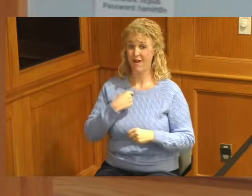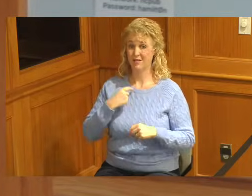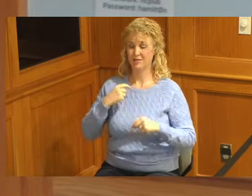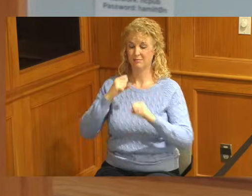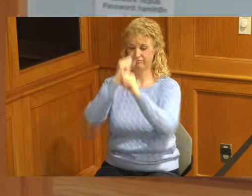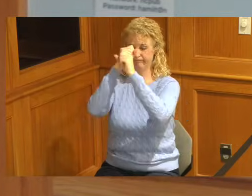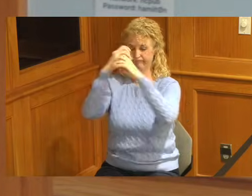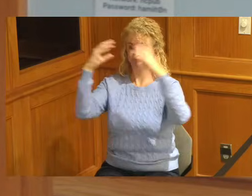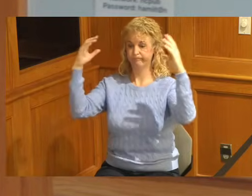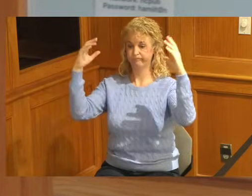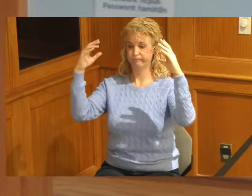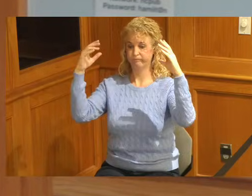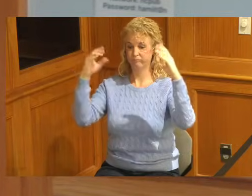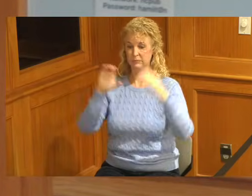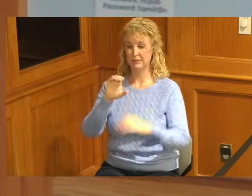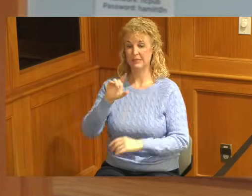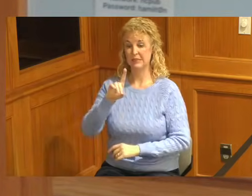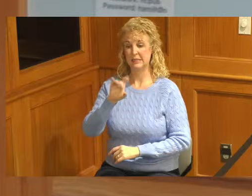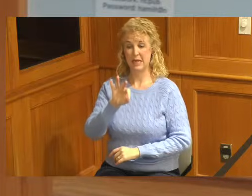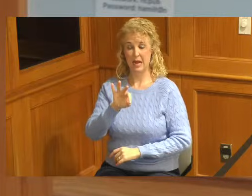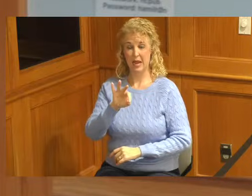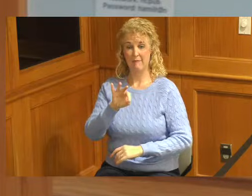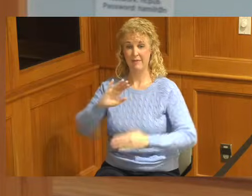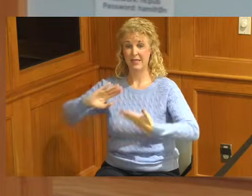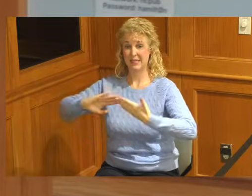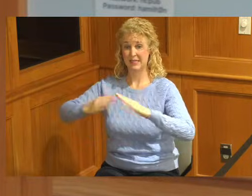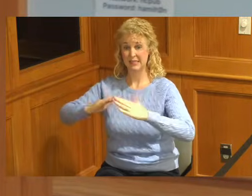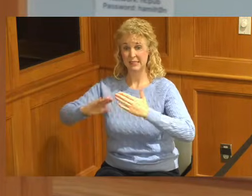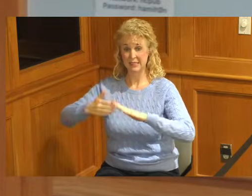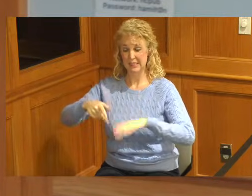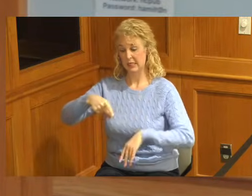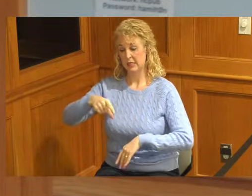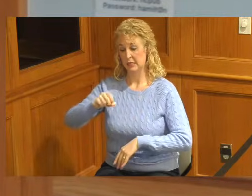We have worked with CDF and worked with the city and the port authority and we've got control of